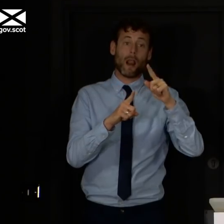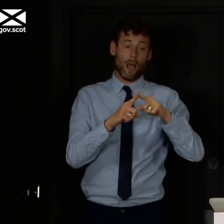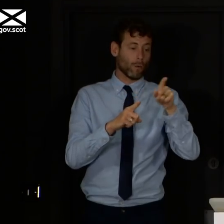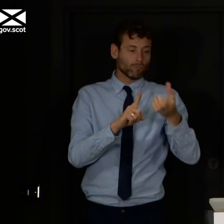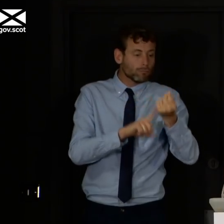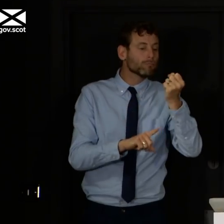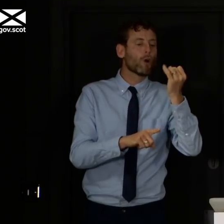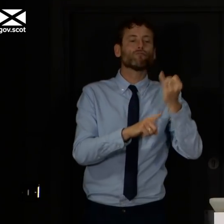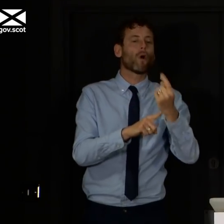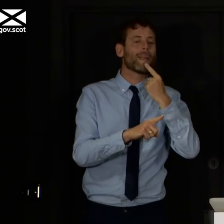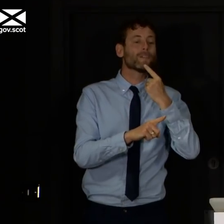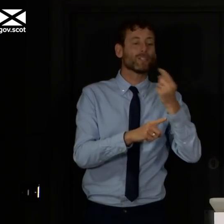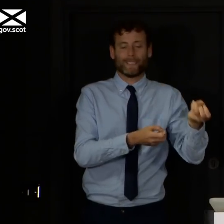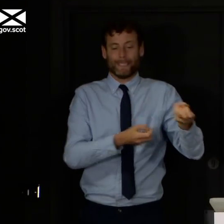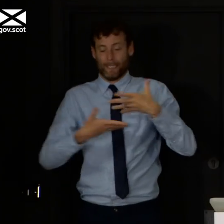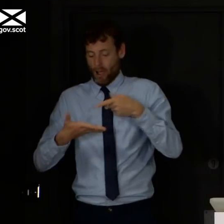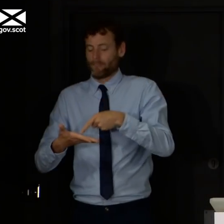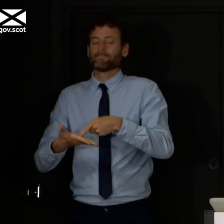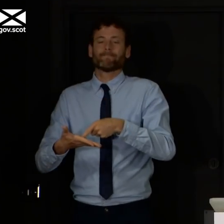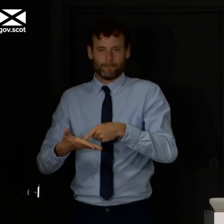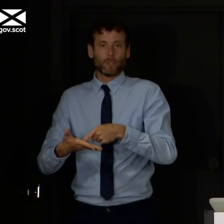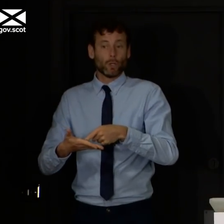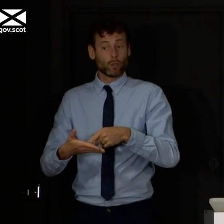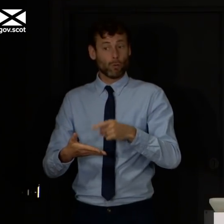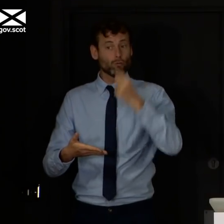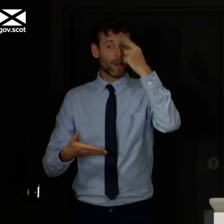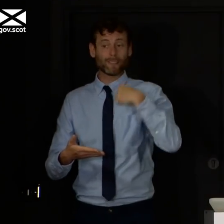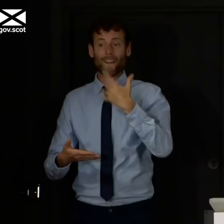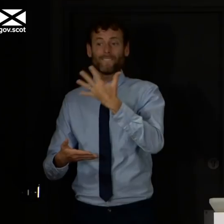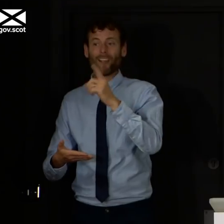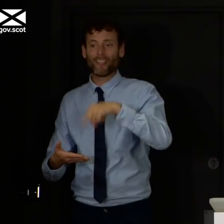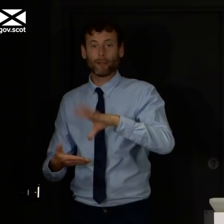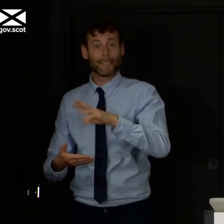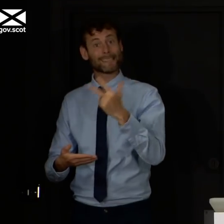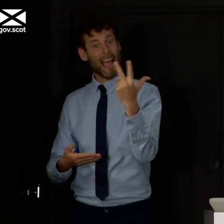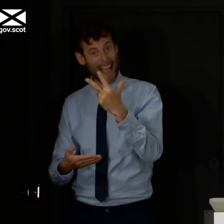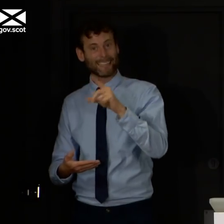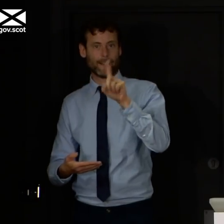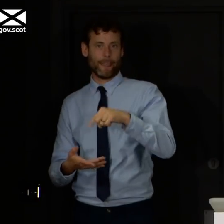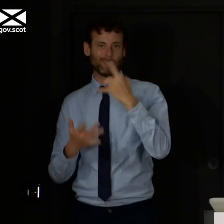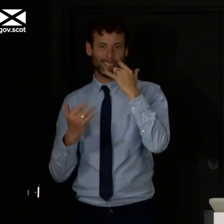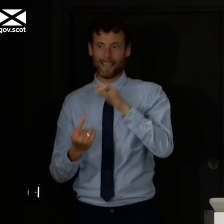were actually more tests had been done then I reported in parliament. We will publish